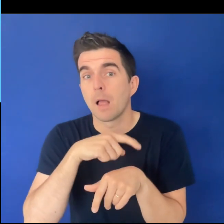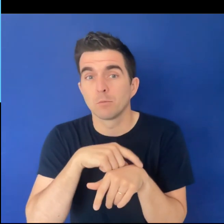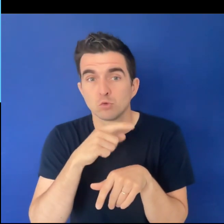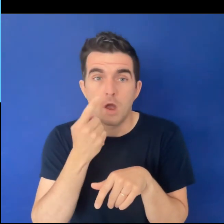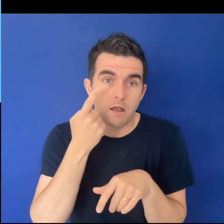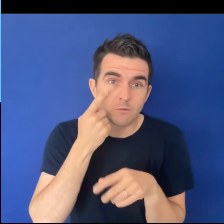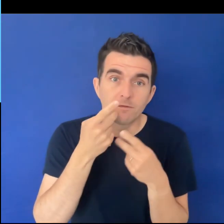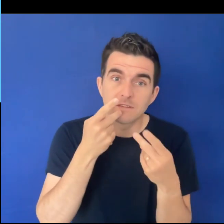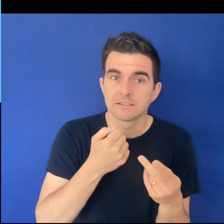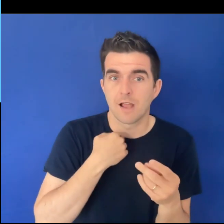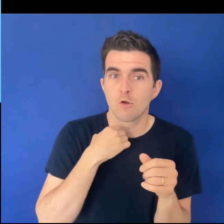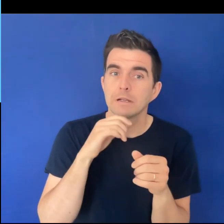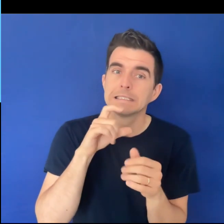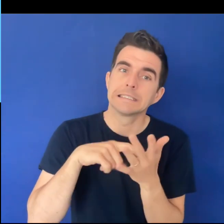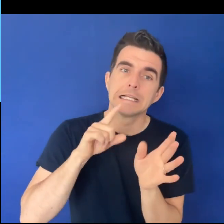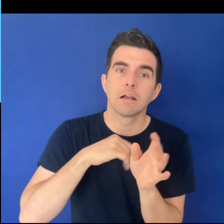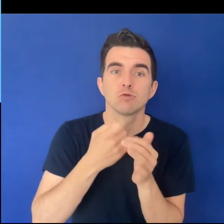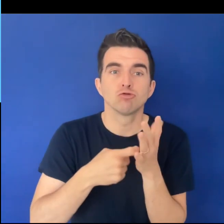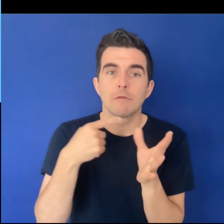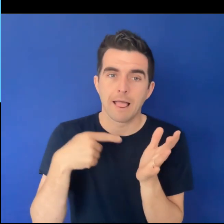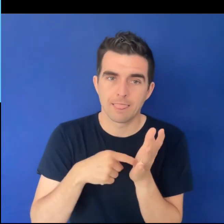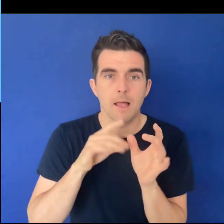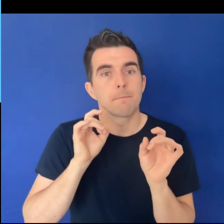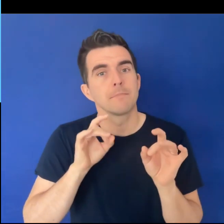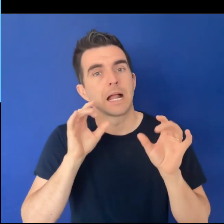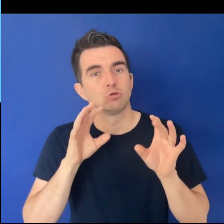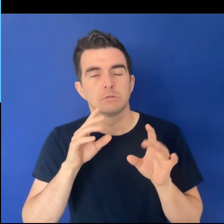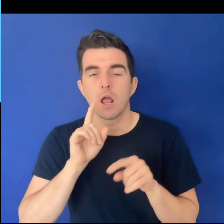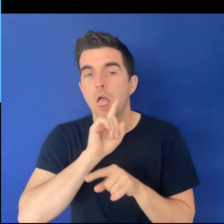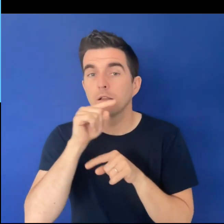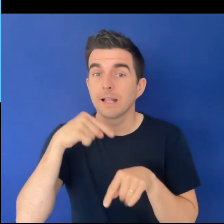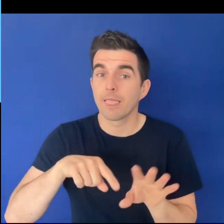beautiful city of Grat with us in Magical Delicacy, later this year.